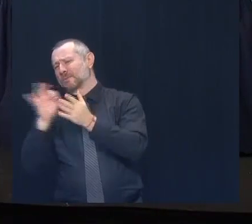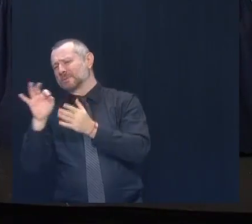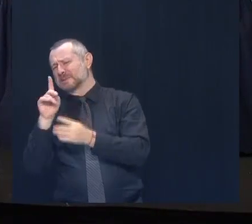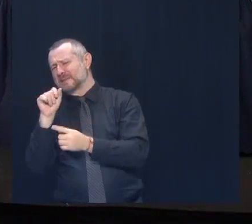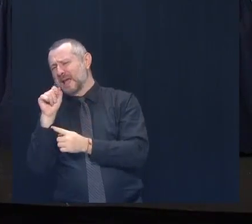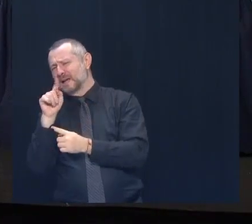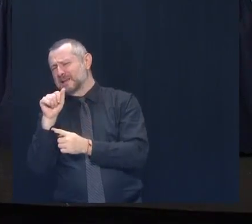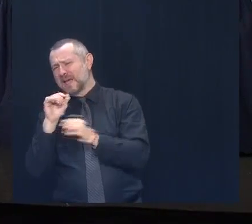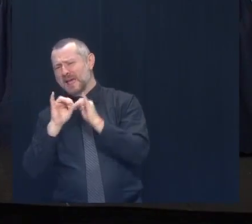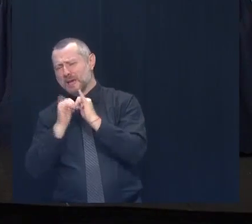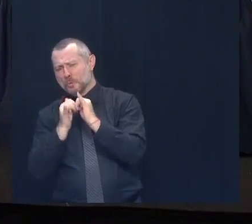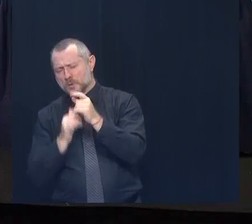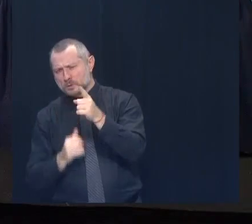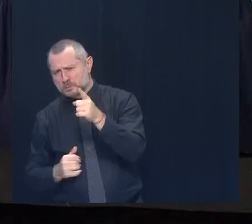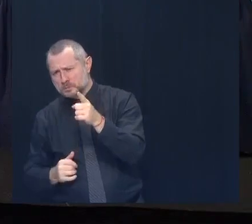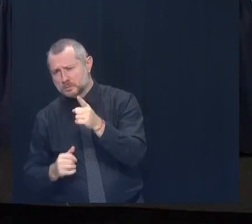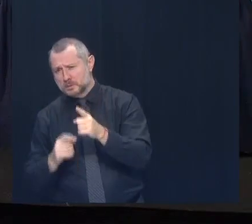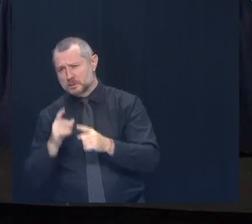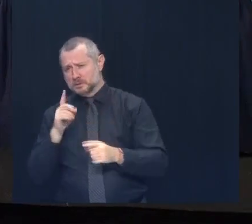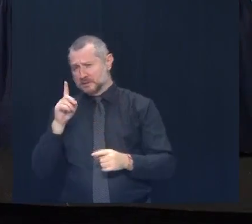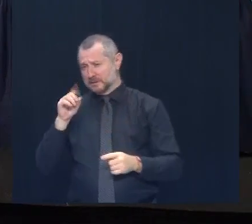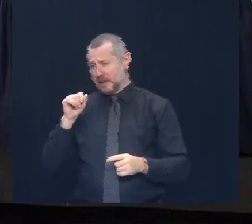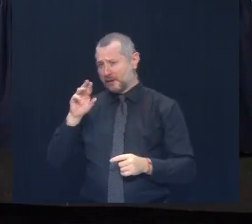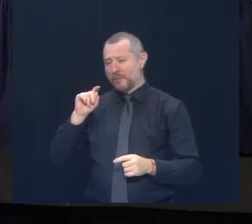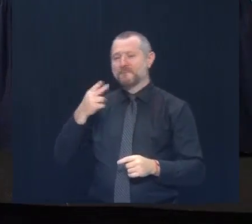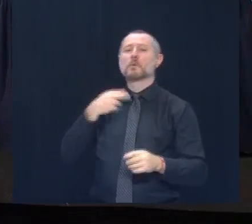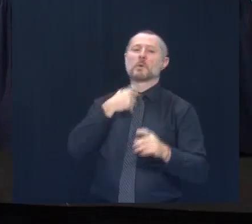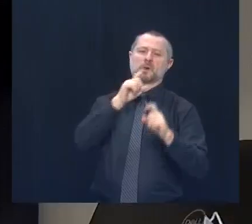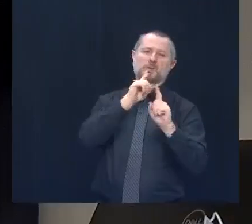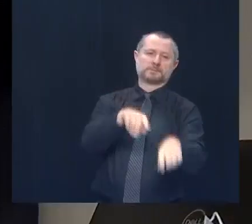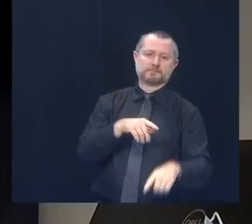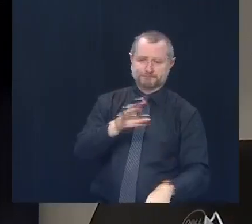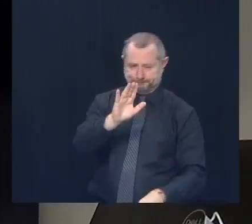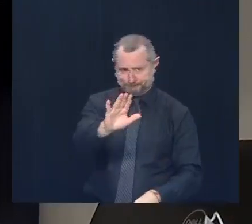WE COUNT THAT AS ONE t(t(t(POSITIVE. NO, THE ALL TEST.